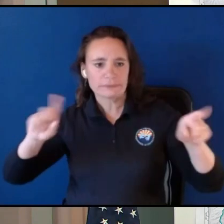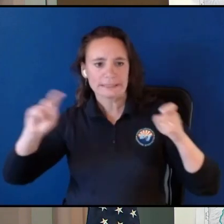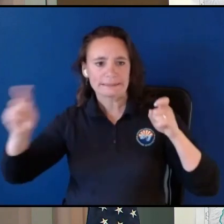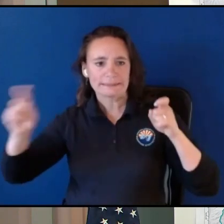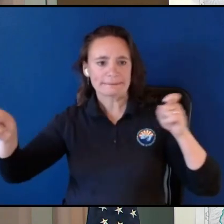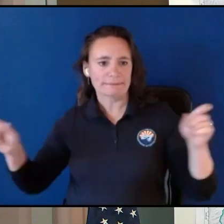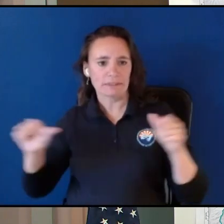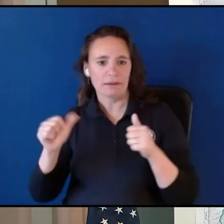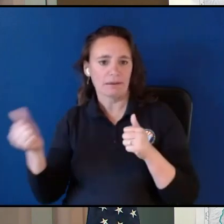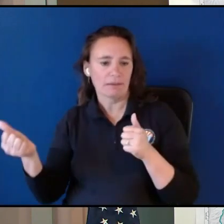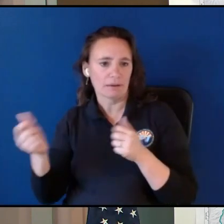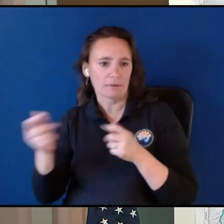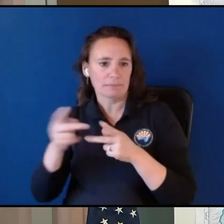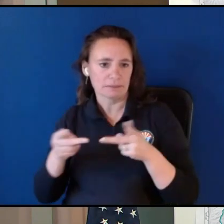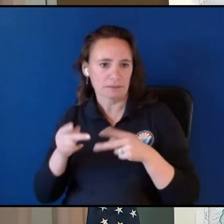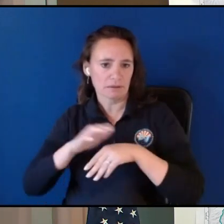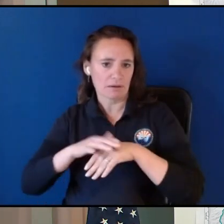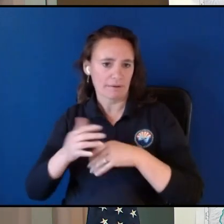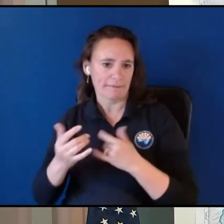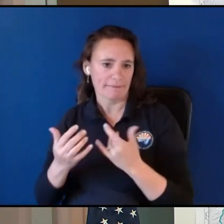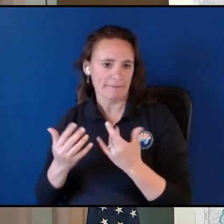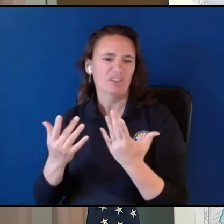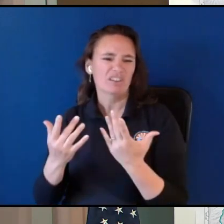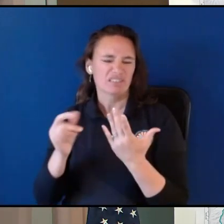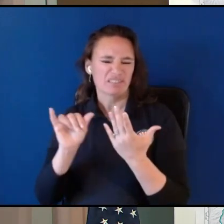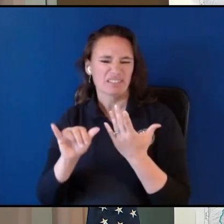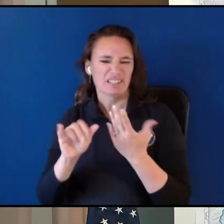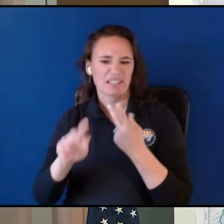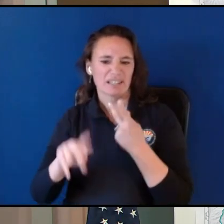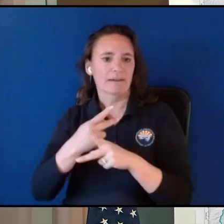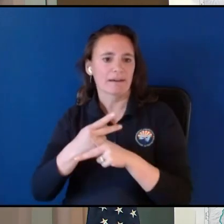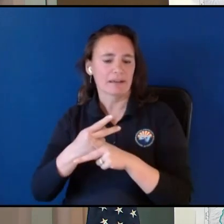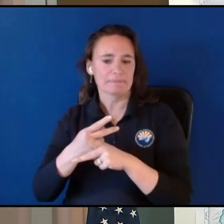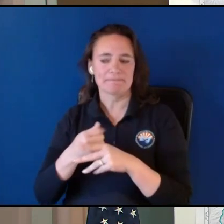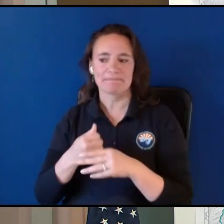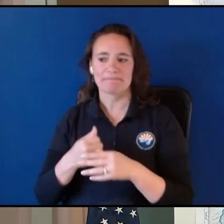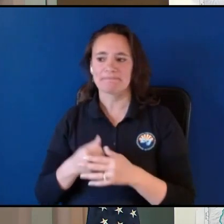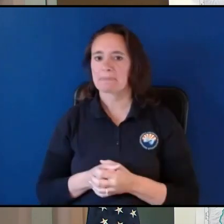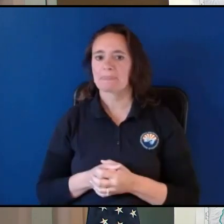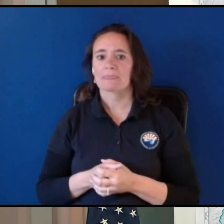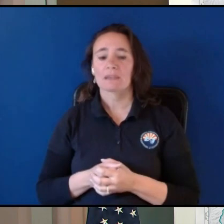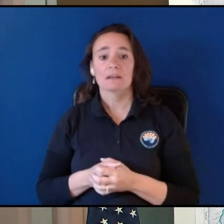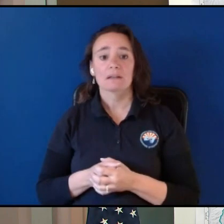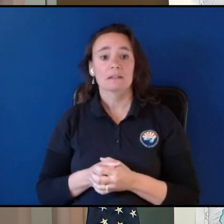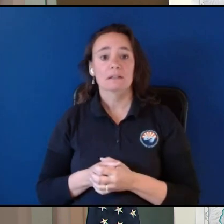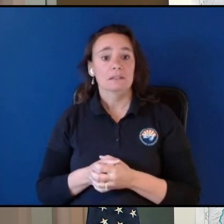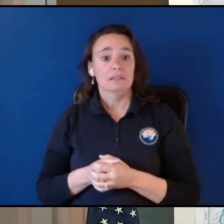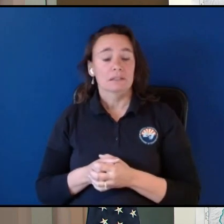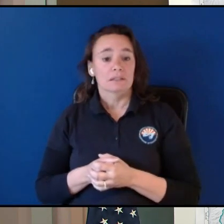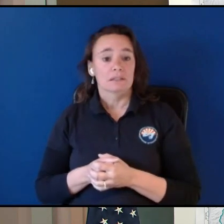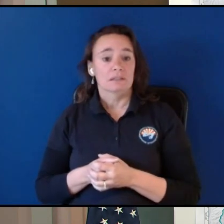will continue today. As I've alluded to the last few days, we're doing a suppression repair plan. We're hoping to